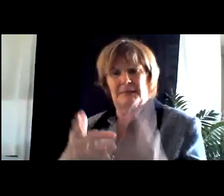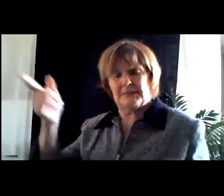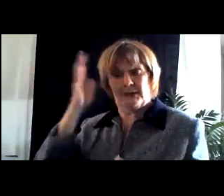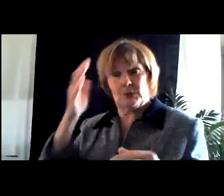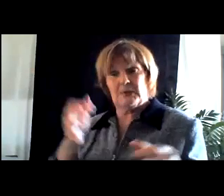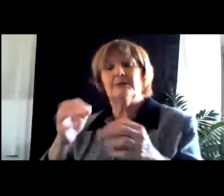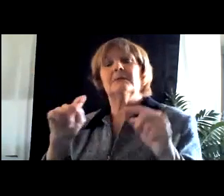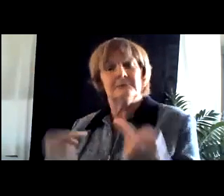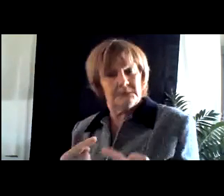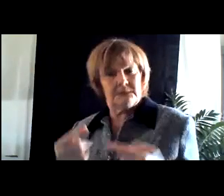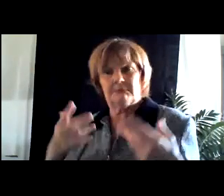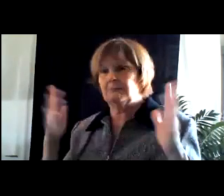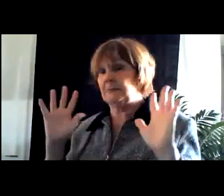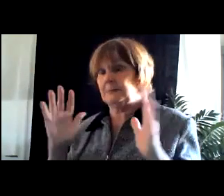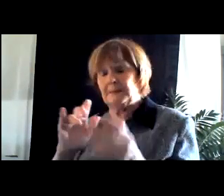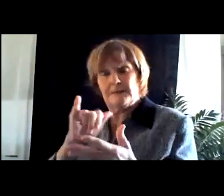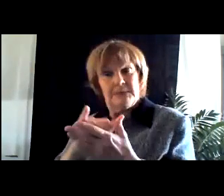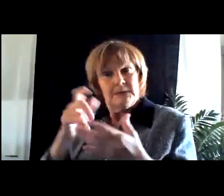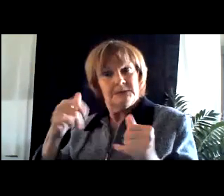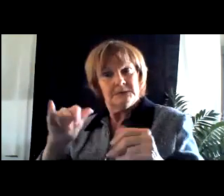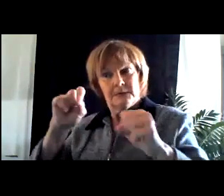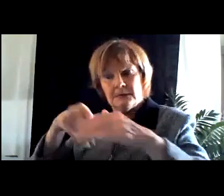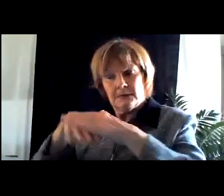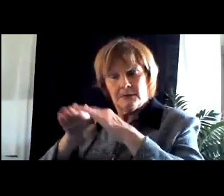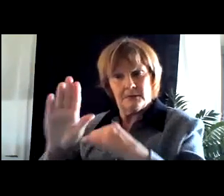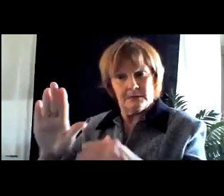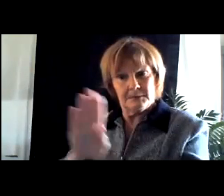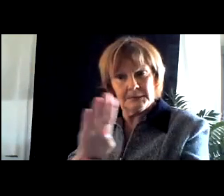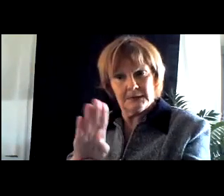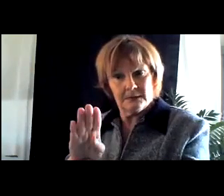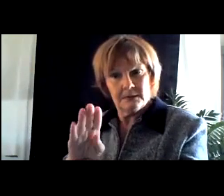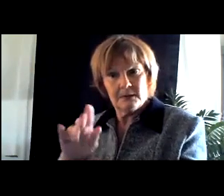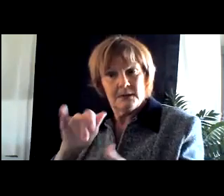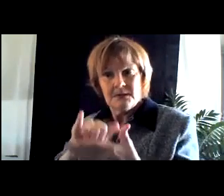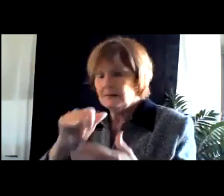it can be terribly invasive and it can be trauma inducing and it's unnecessary for the most part.